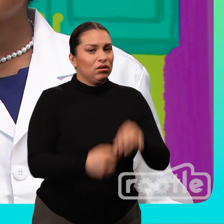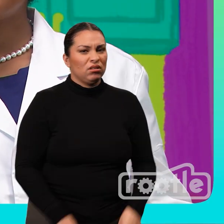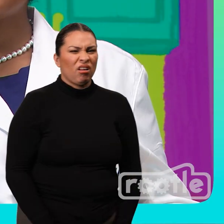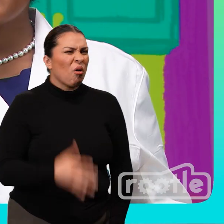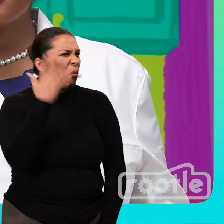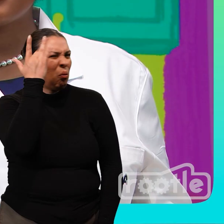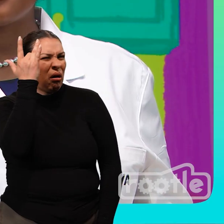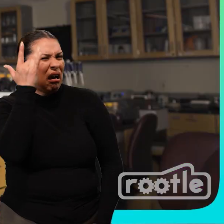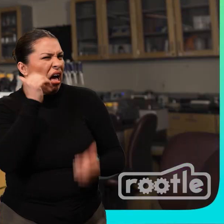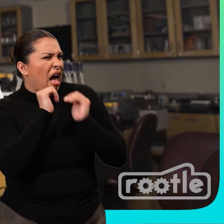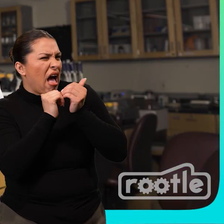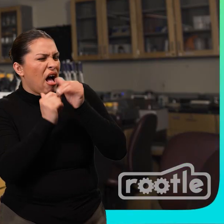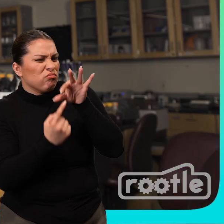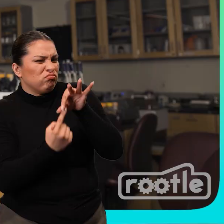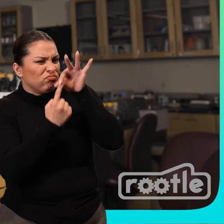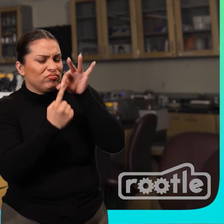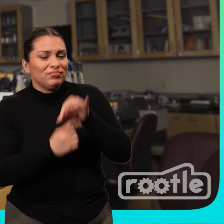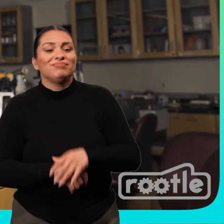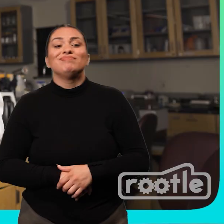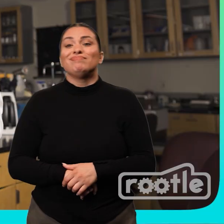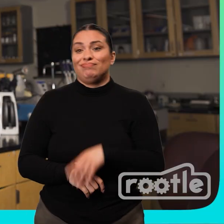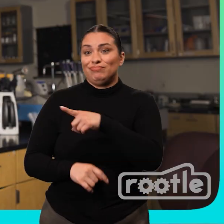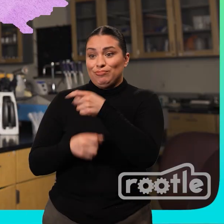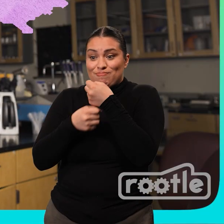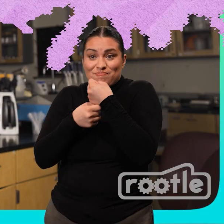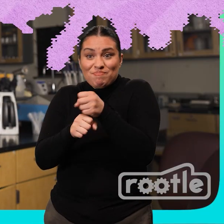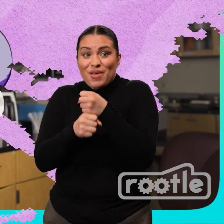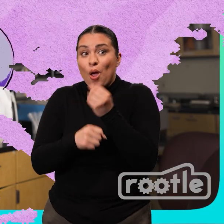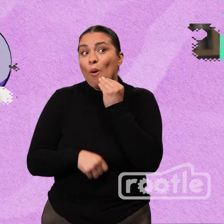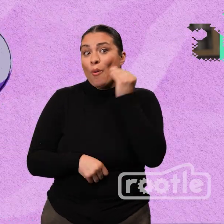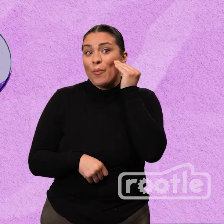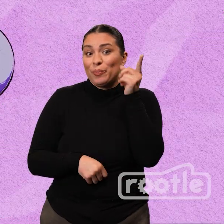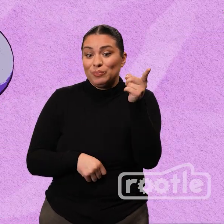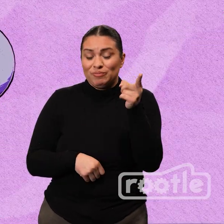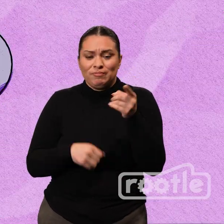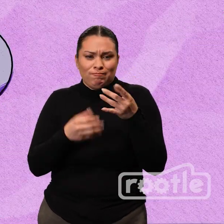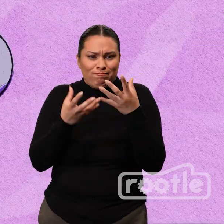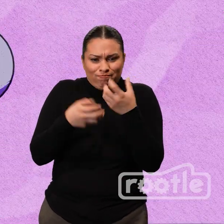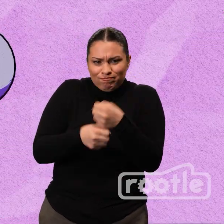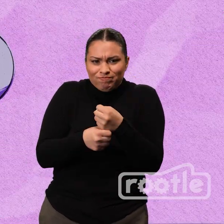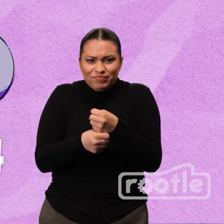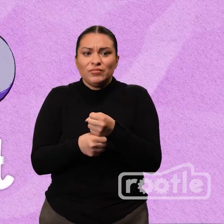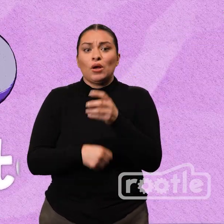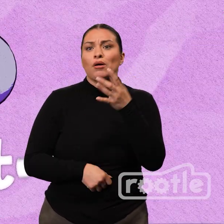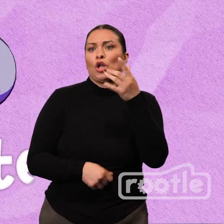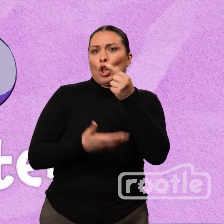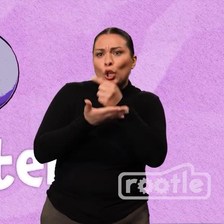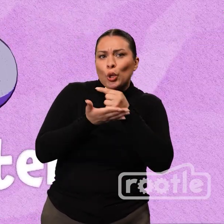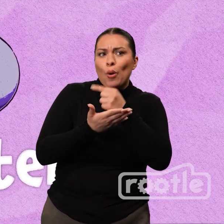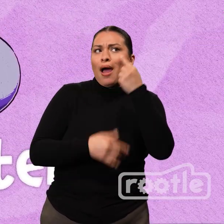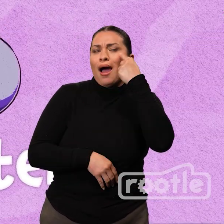Why are polymers special? Like when you made slime at home, you had glue, isolution, and water,